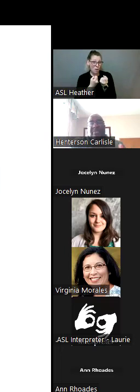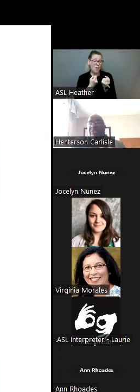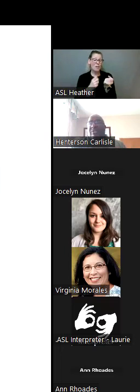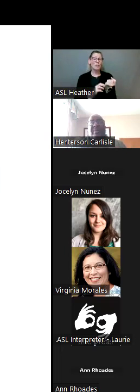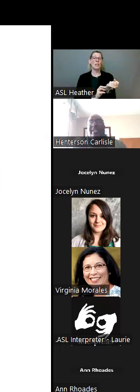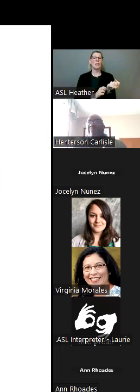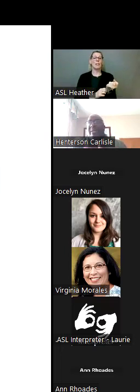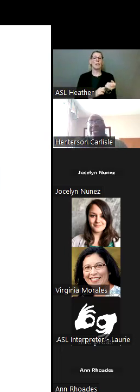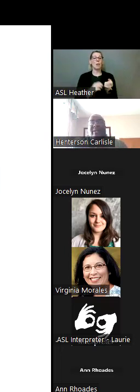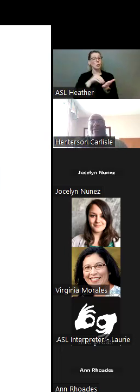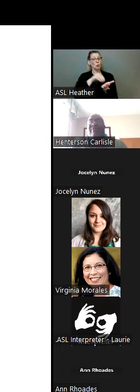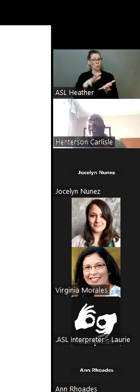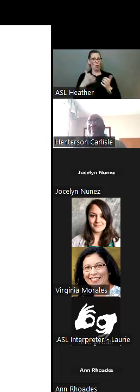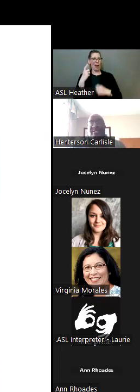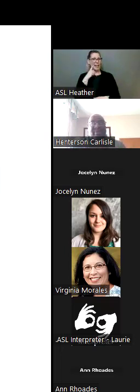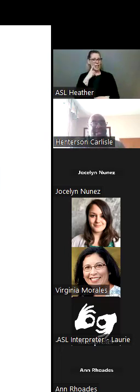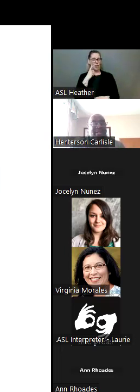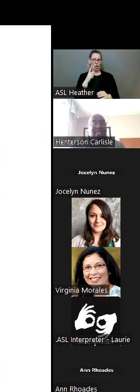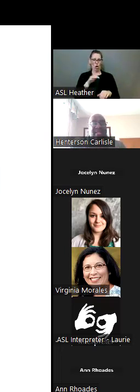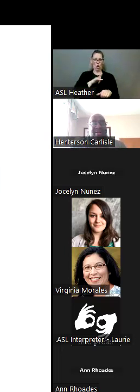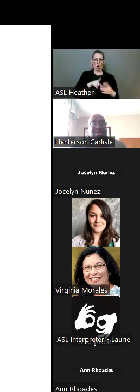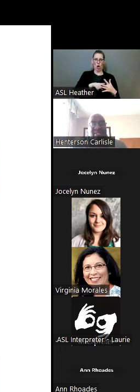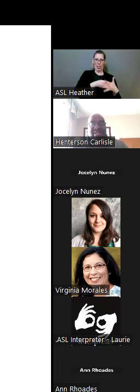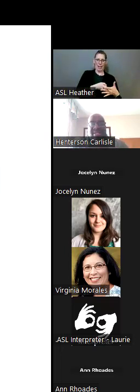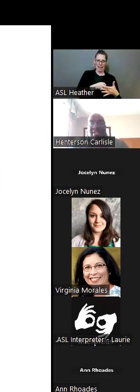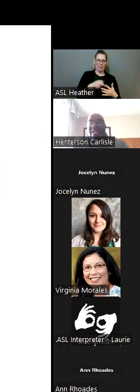students want to hear about, that our families want to hear about that early.